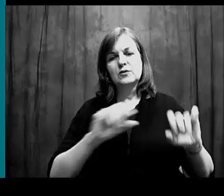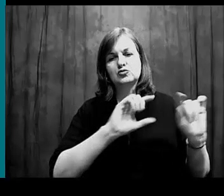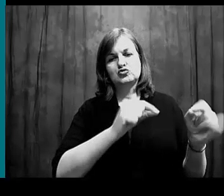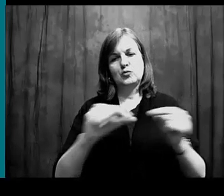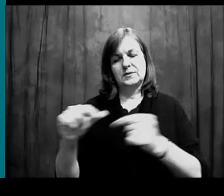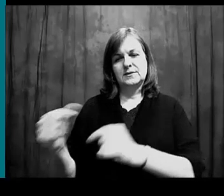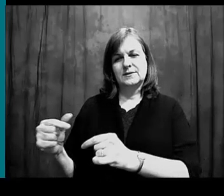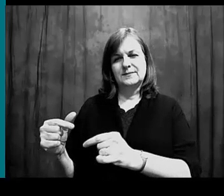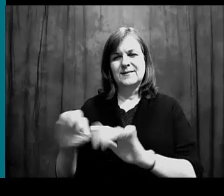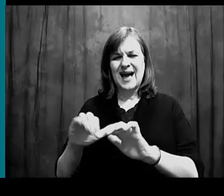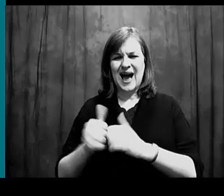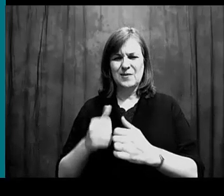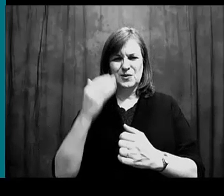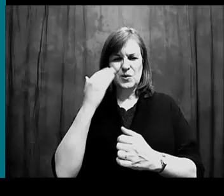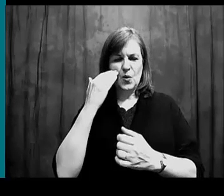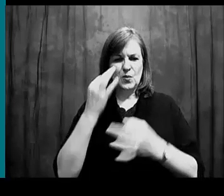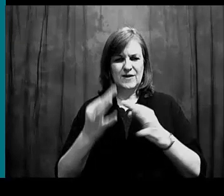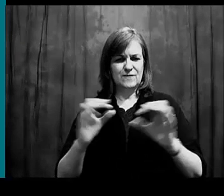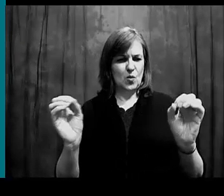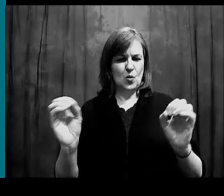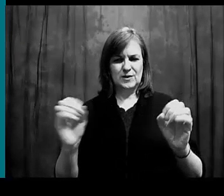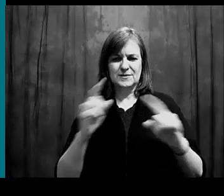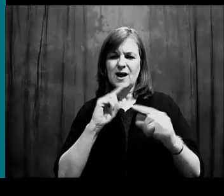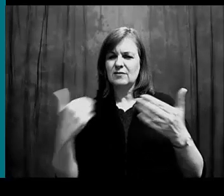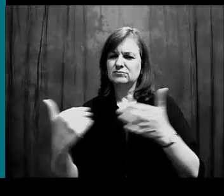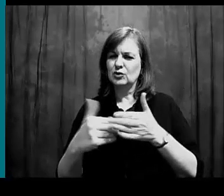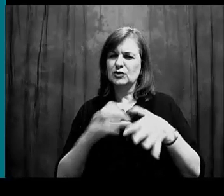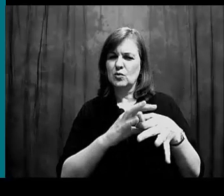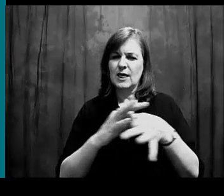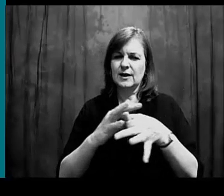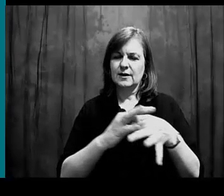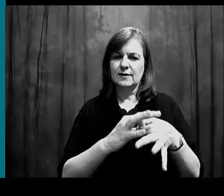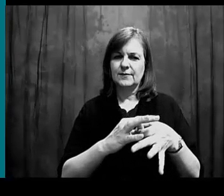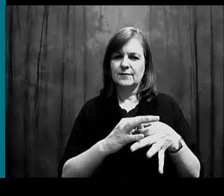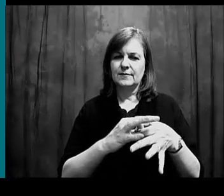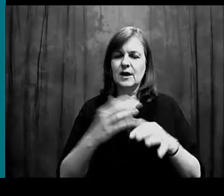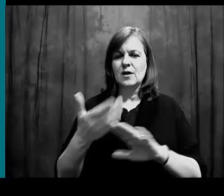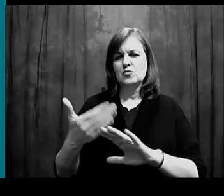so how do you know how closely related organisms are?? I asked you a couple of slides ago